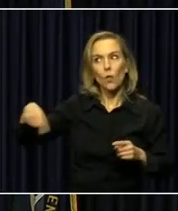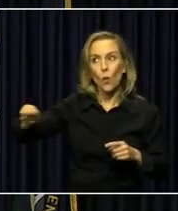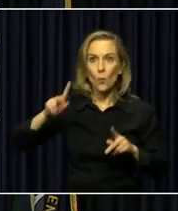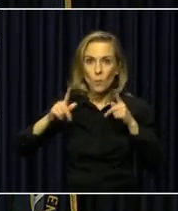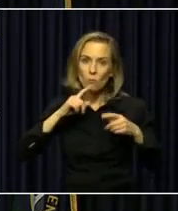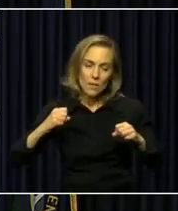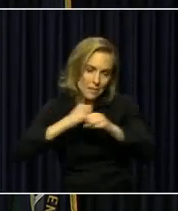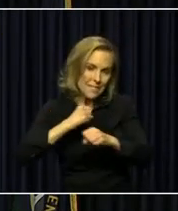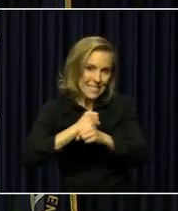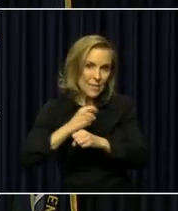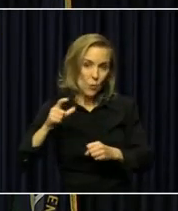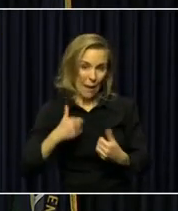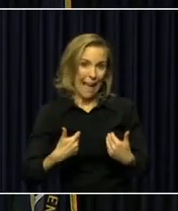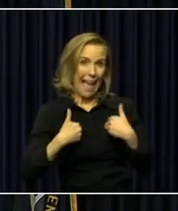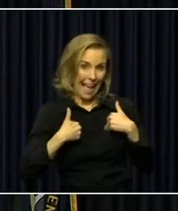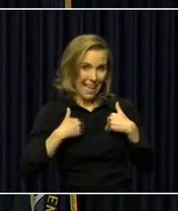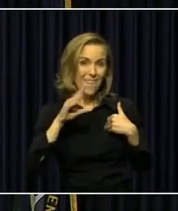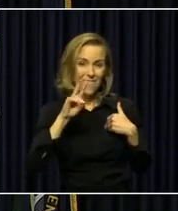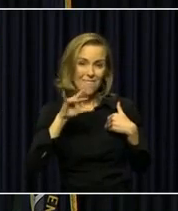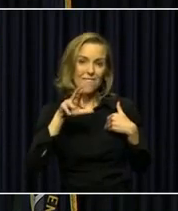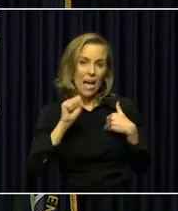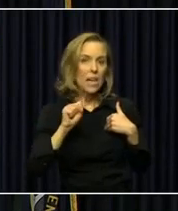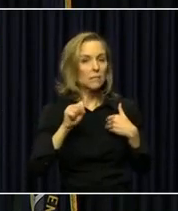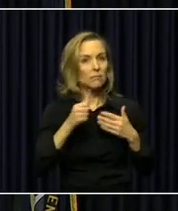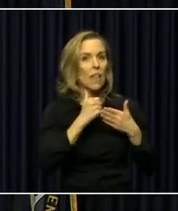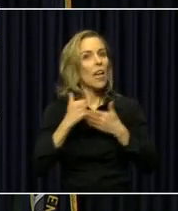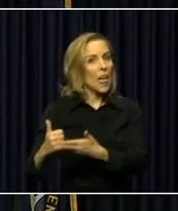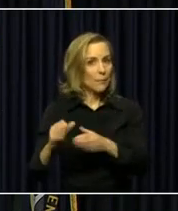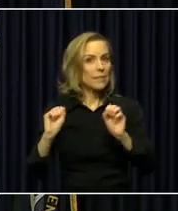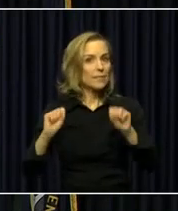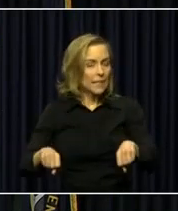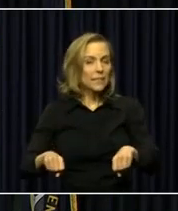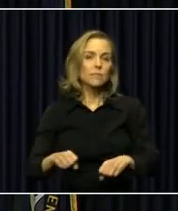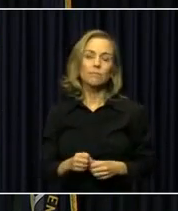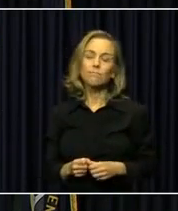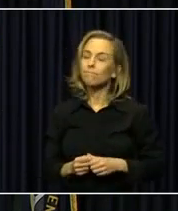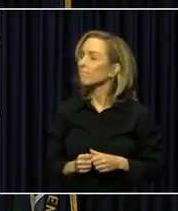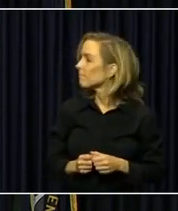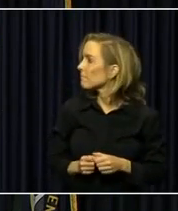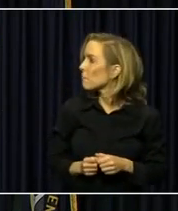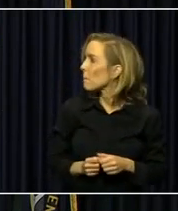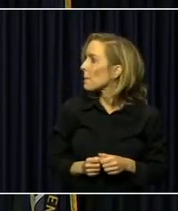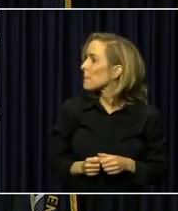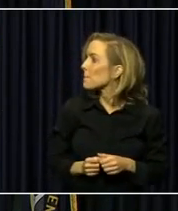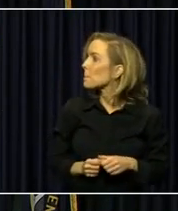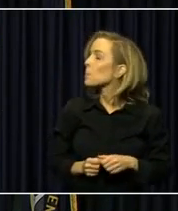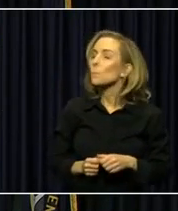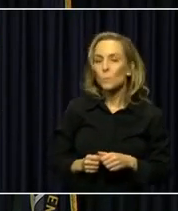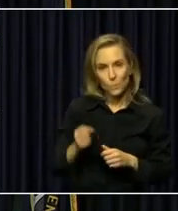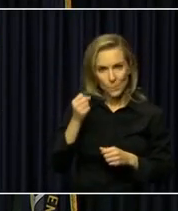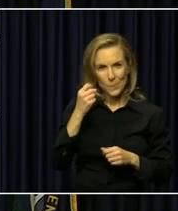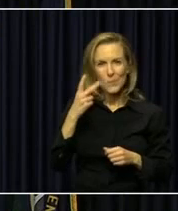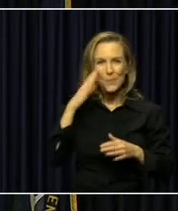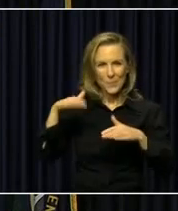TIME TO CREATE PPE. WE'RE SEEING THIS ALL OVER KENTUCKY, ESPECIALLY IN FACE SHIELDS.